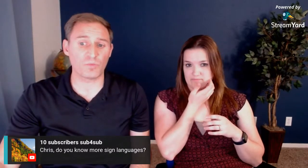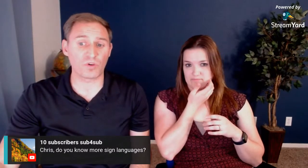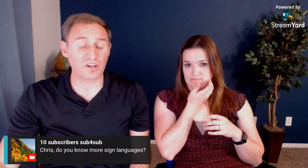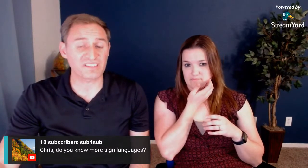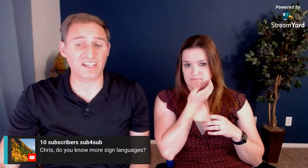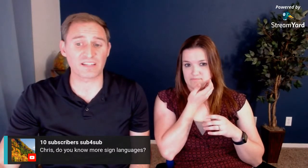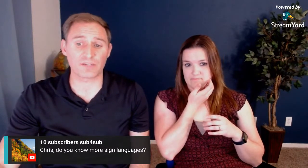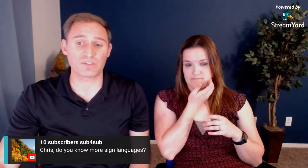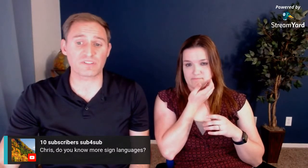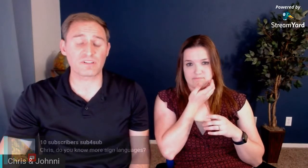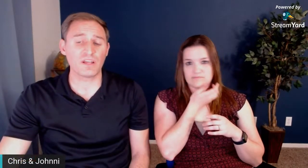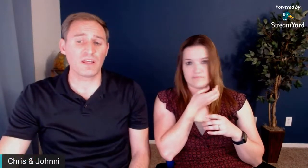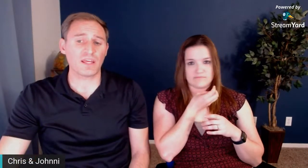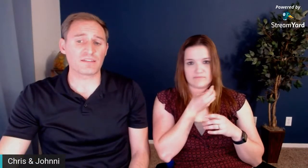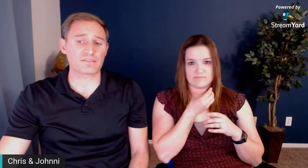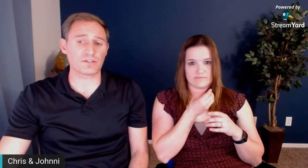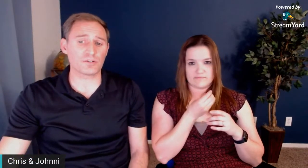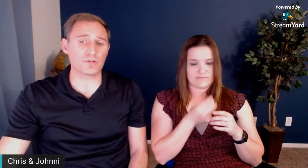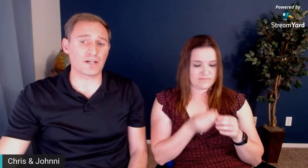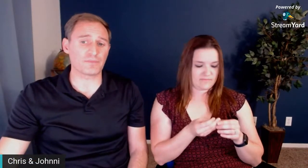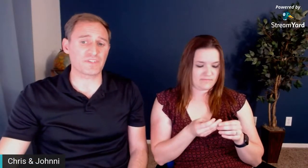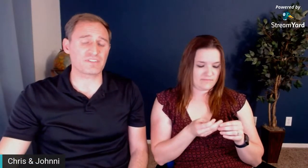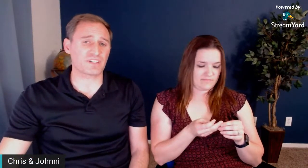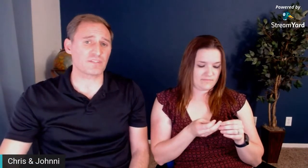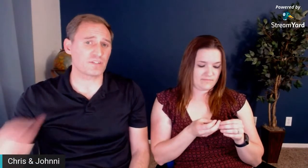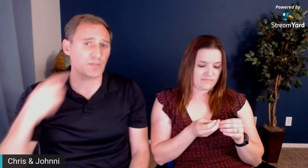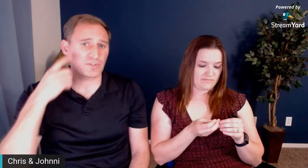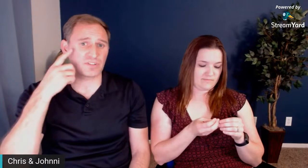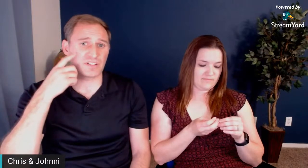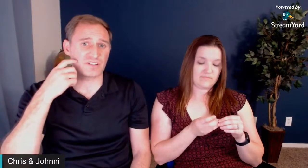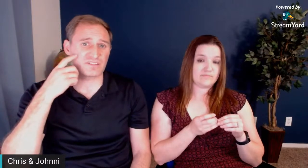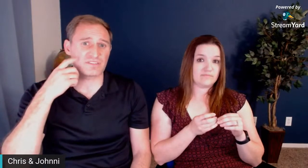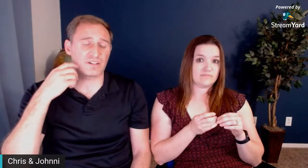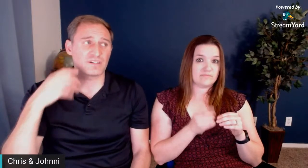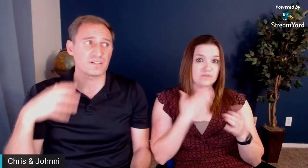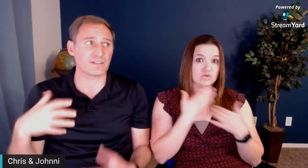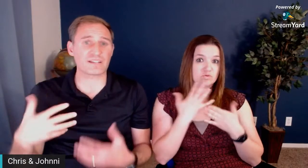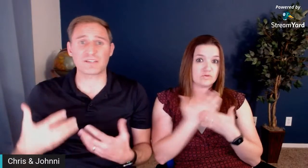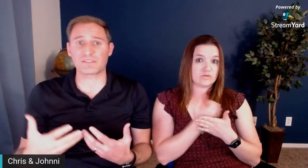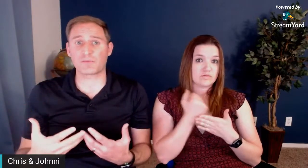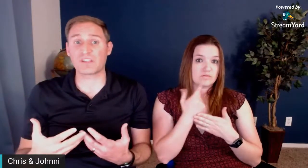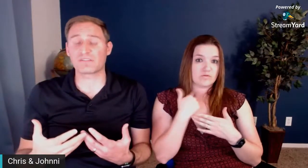more sign languages and so this is kind of a good opportunity because a lot of times that we assume